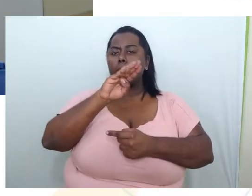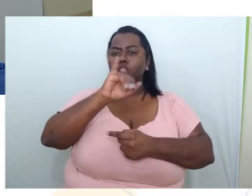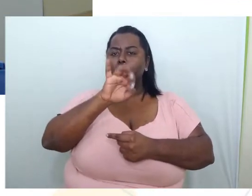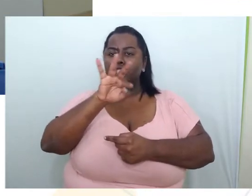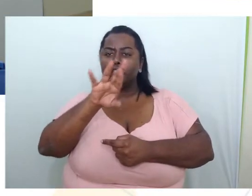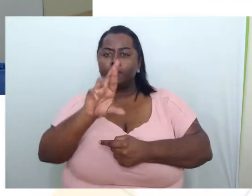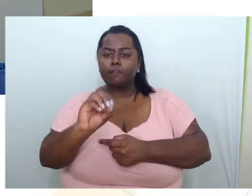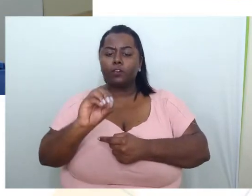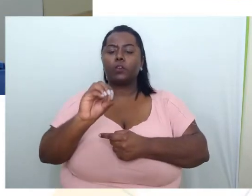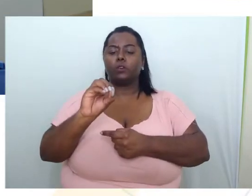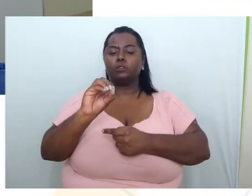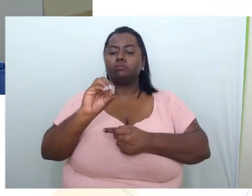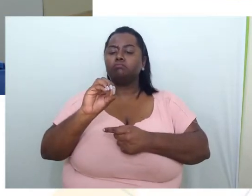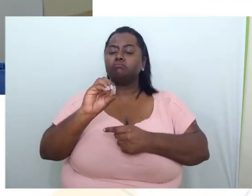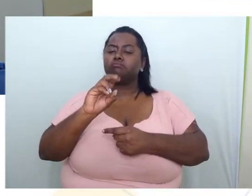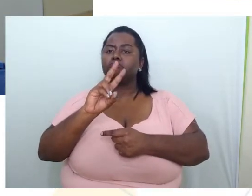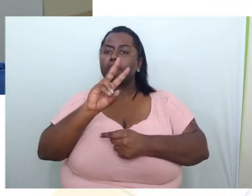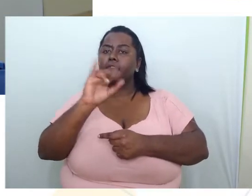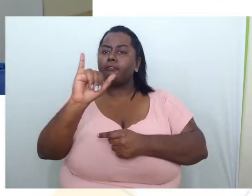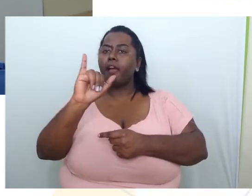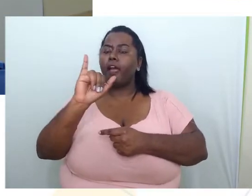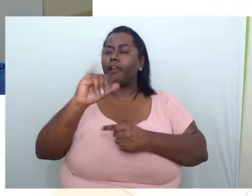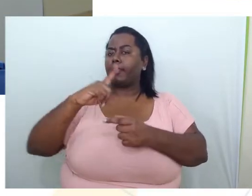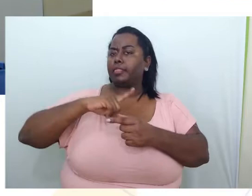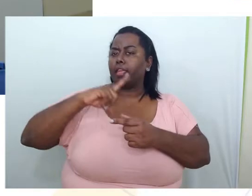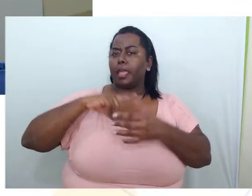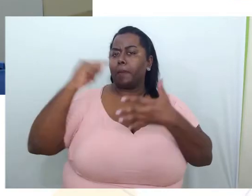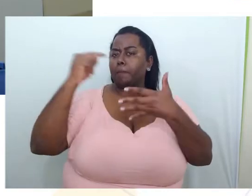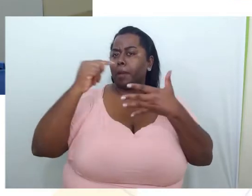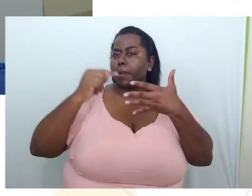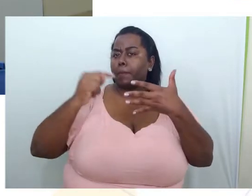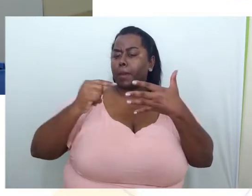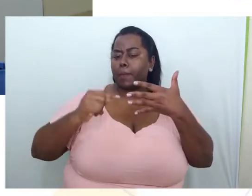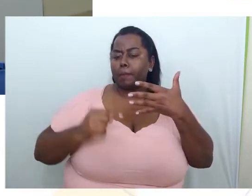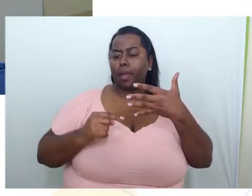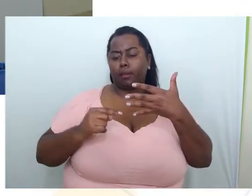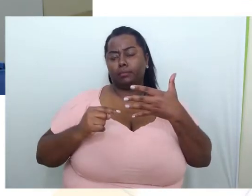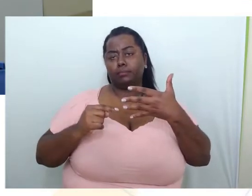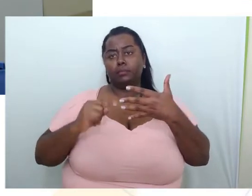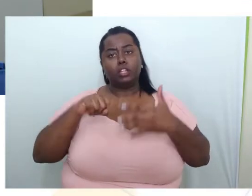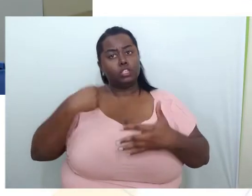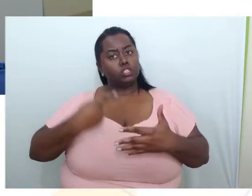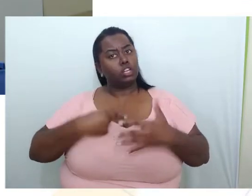places and those kinds of things, so that we make sure that it's